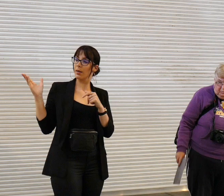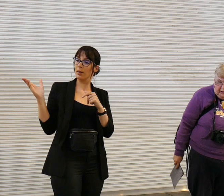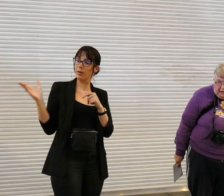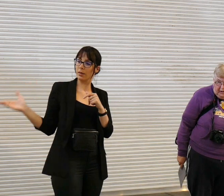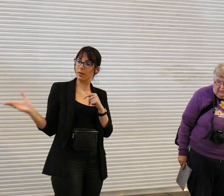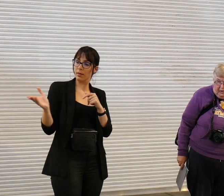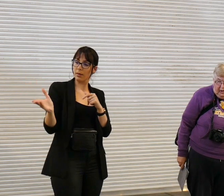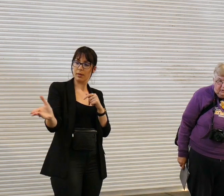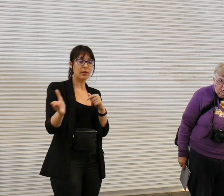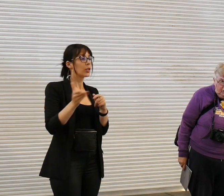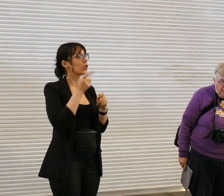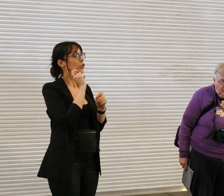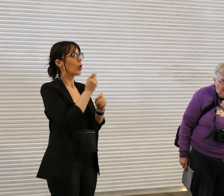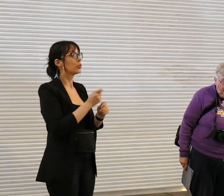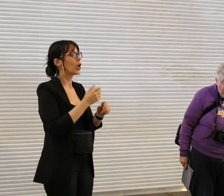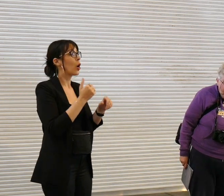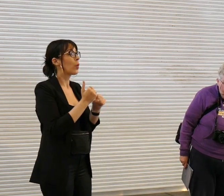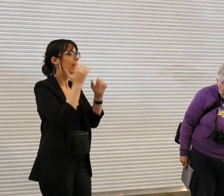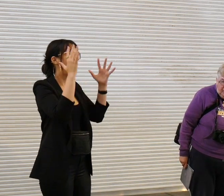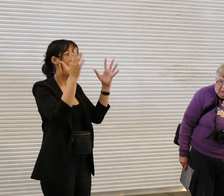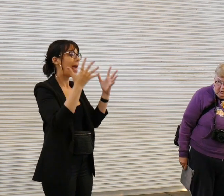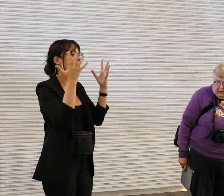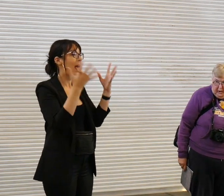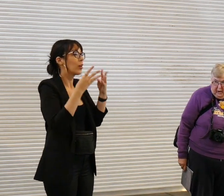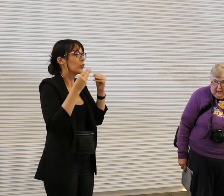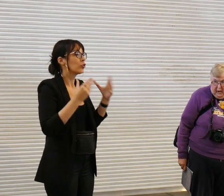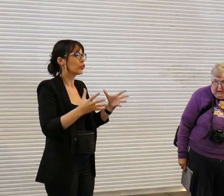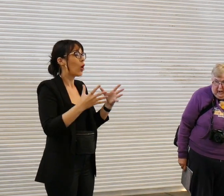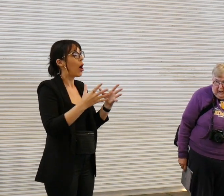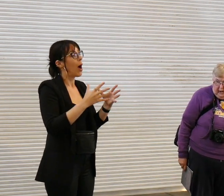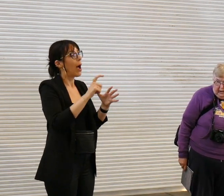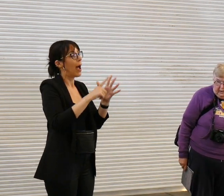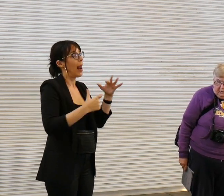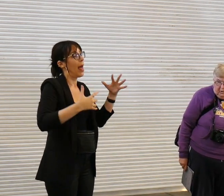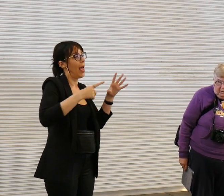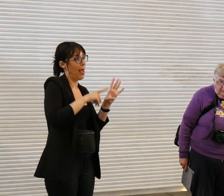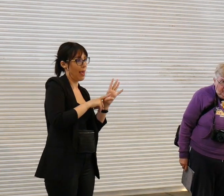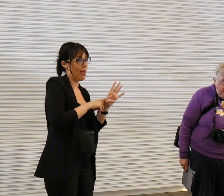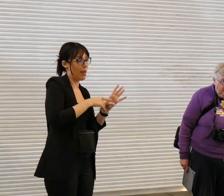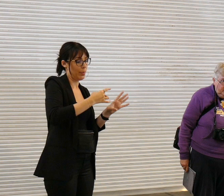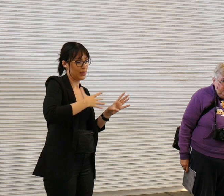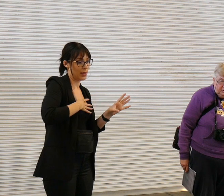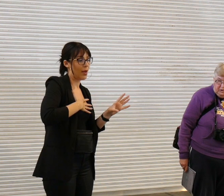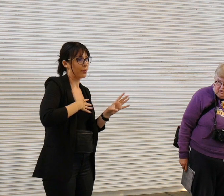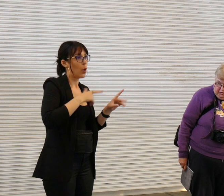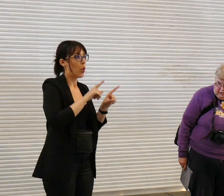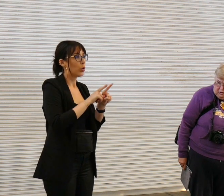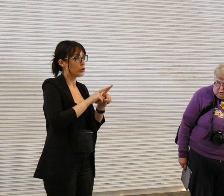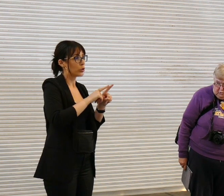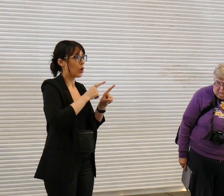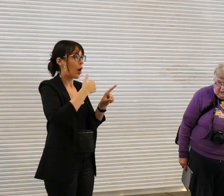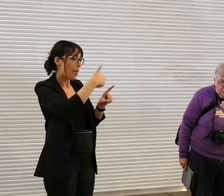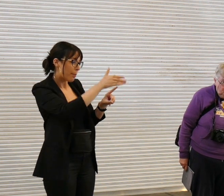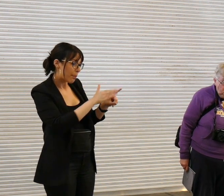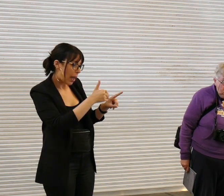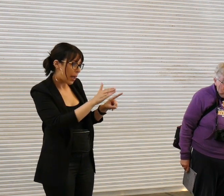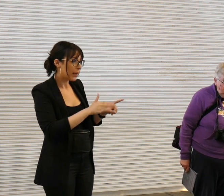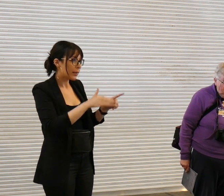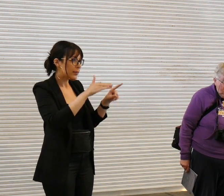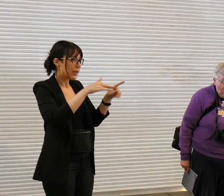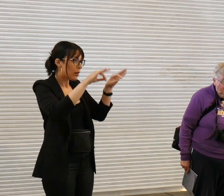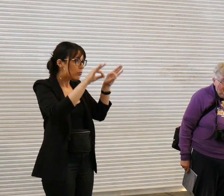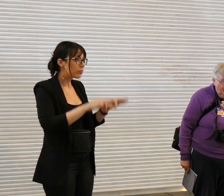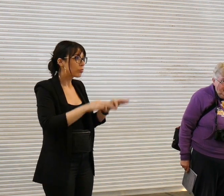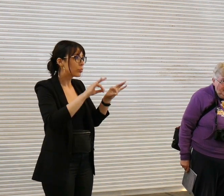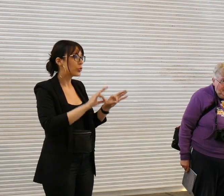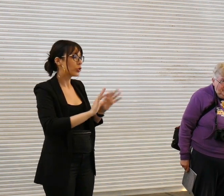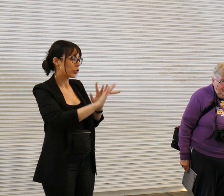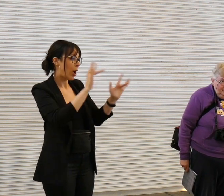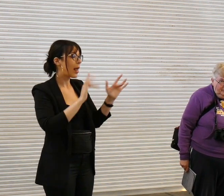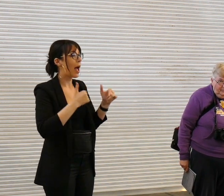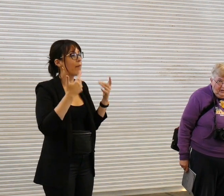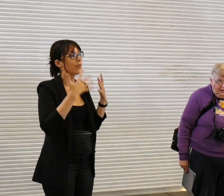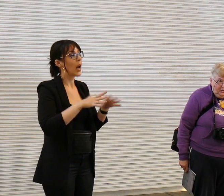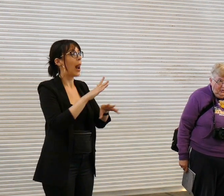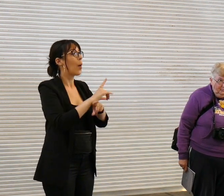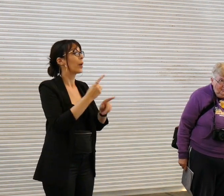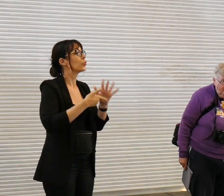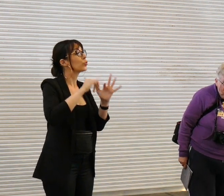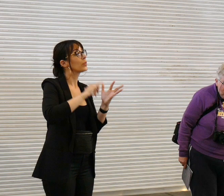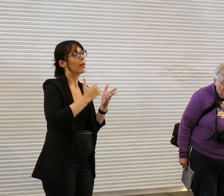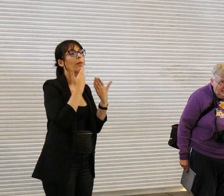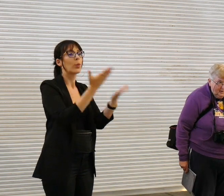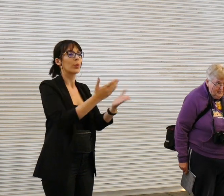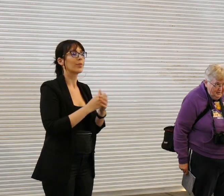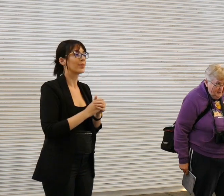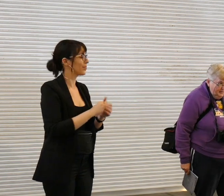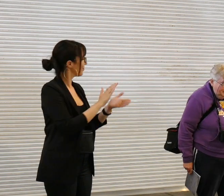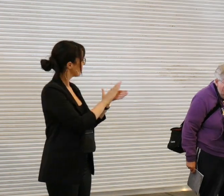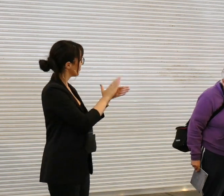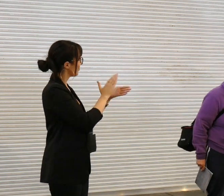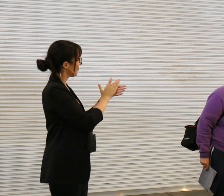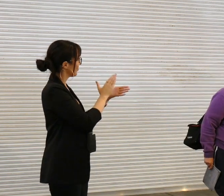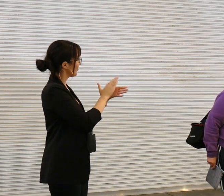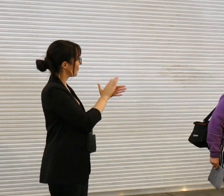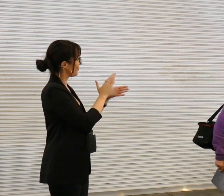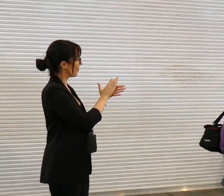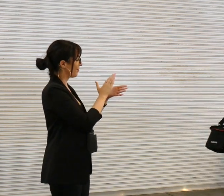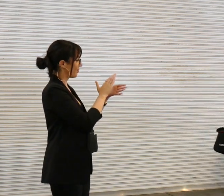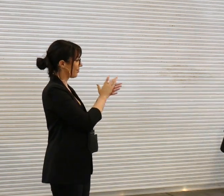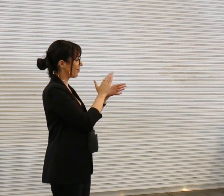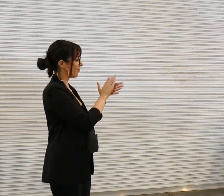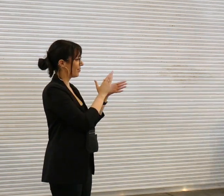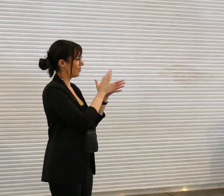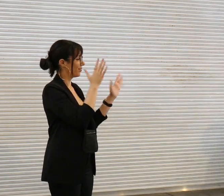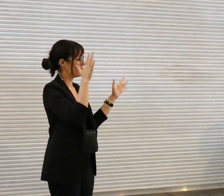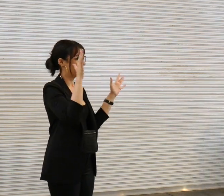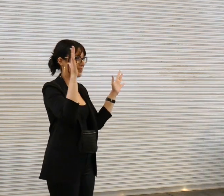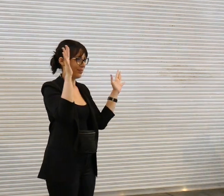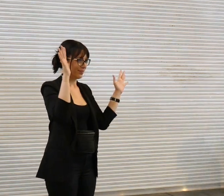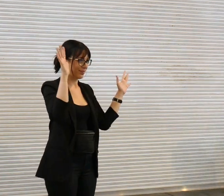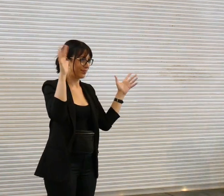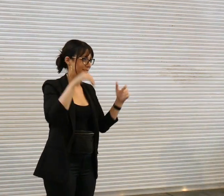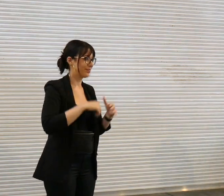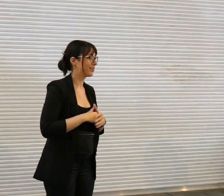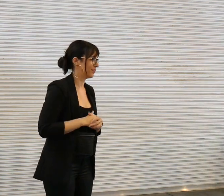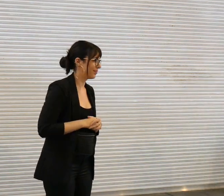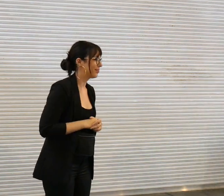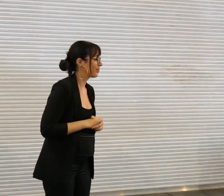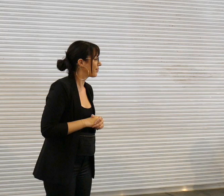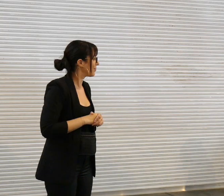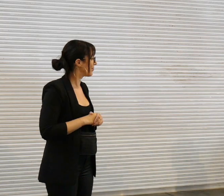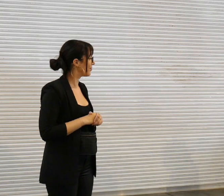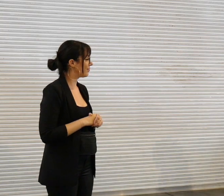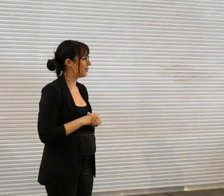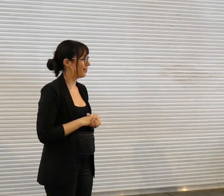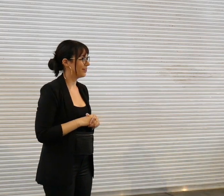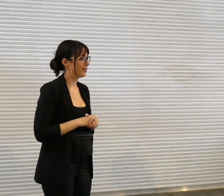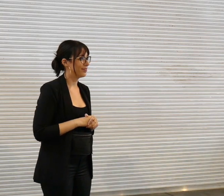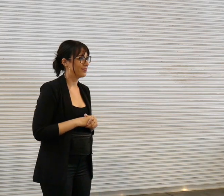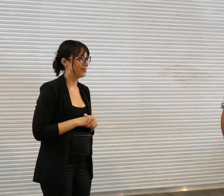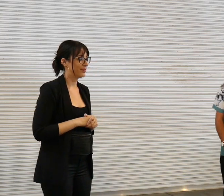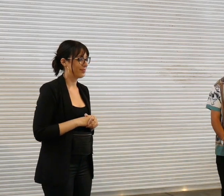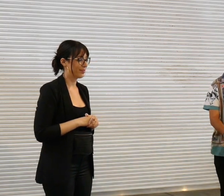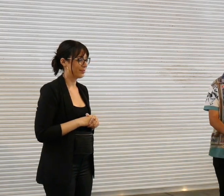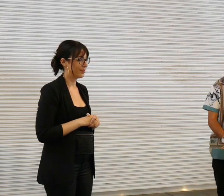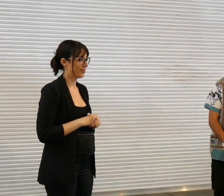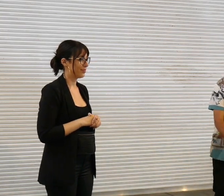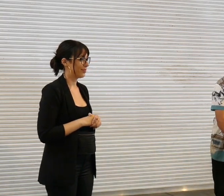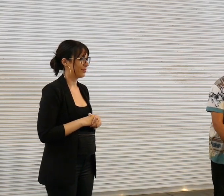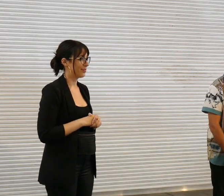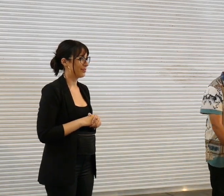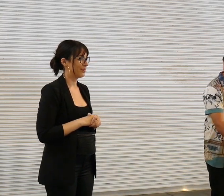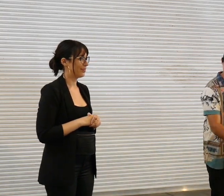made out of air dry clay, acrylic and vanish I just finished them last Tuesday thank you